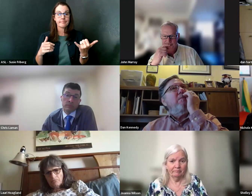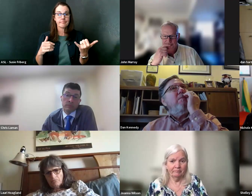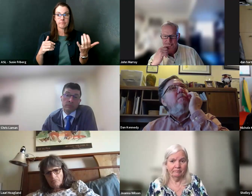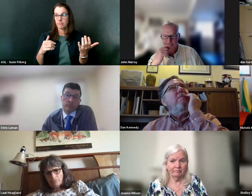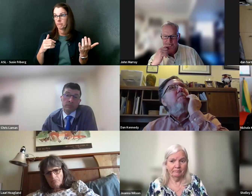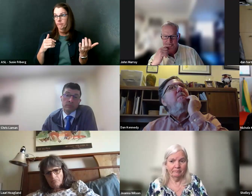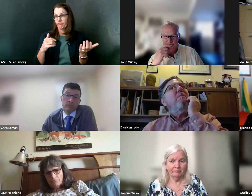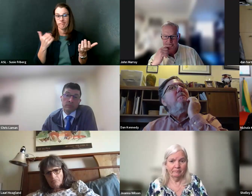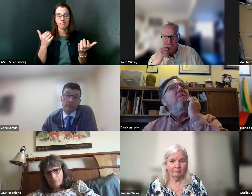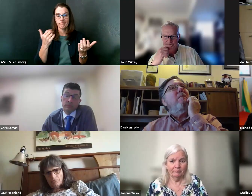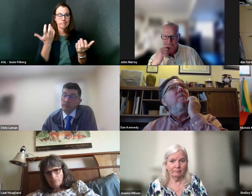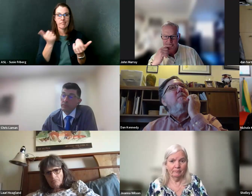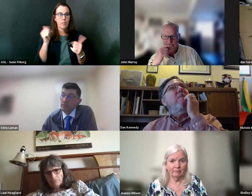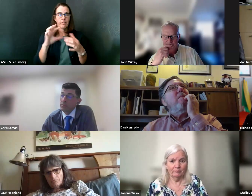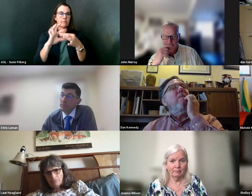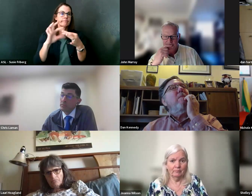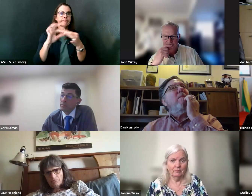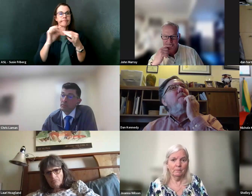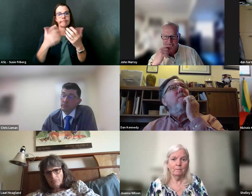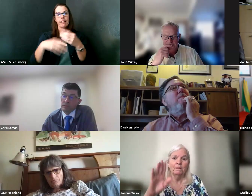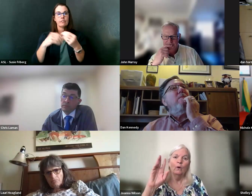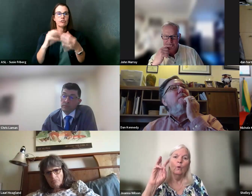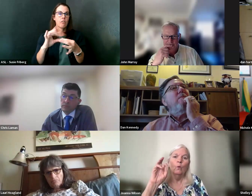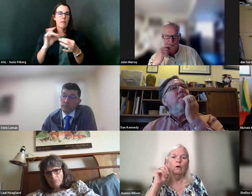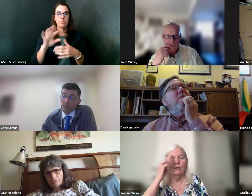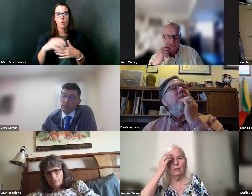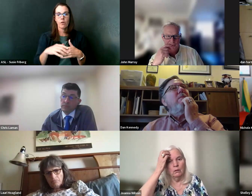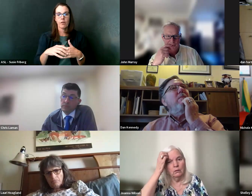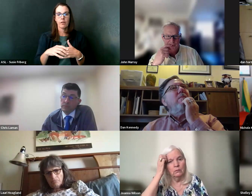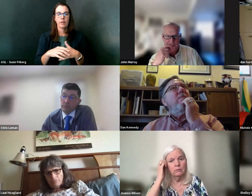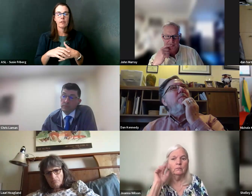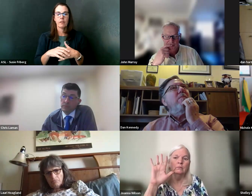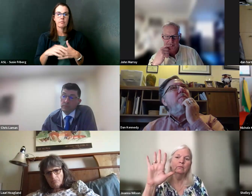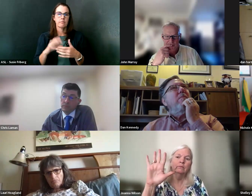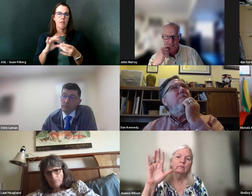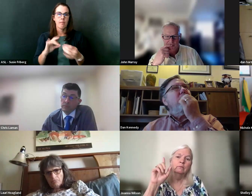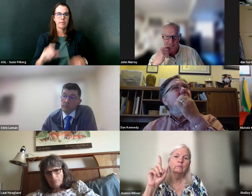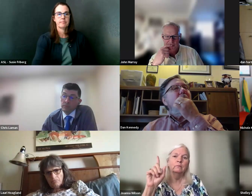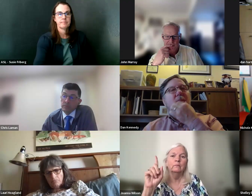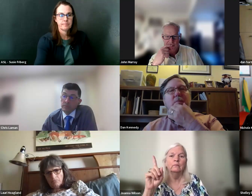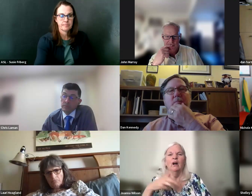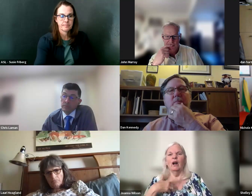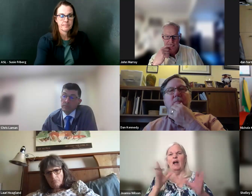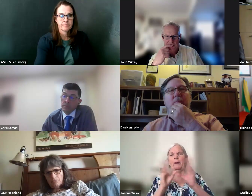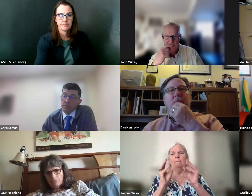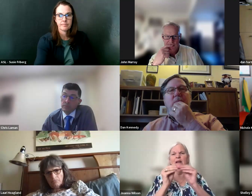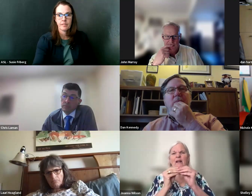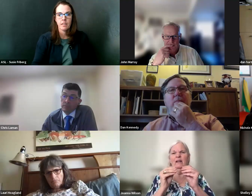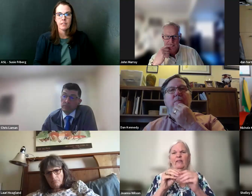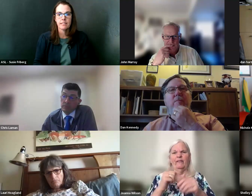individuals to provide additional context or comment for us today.